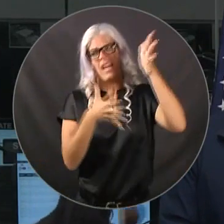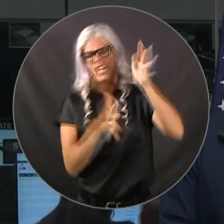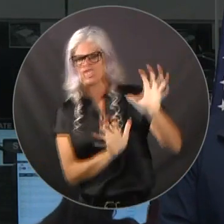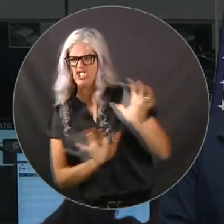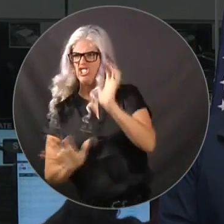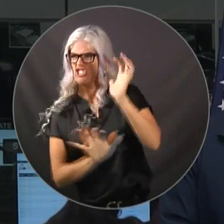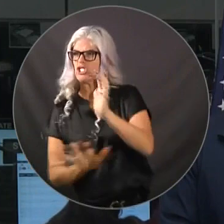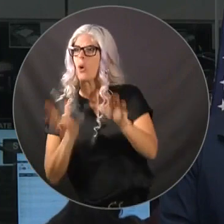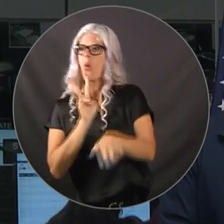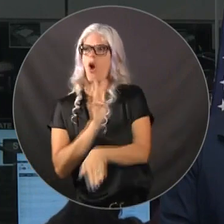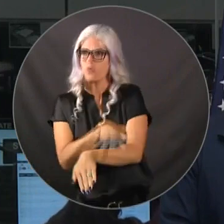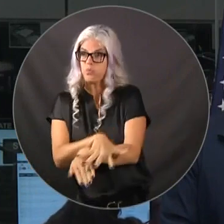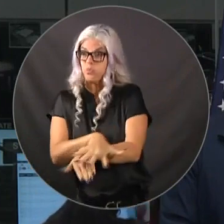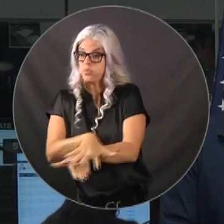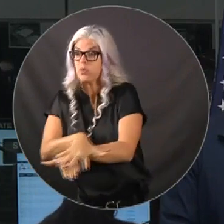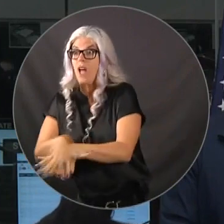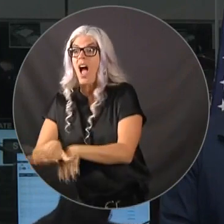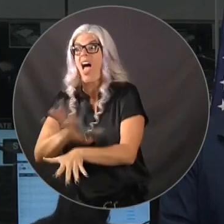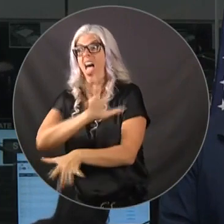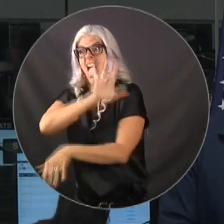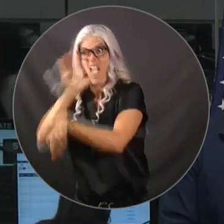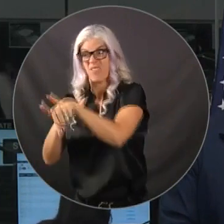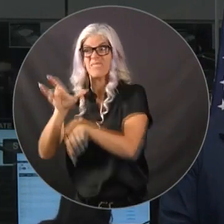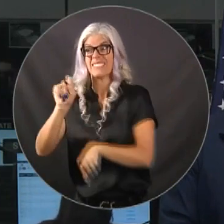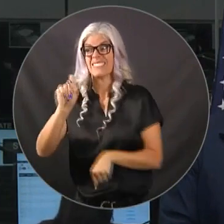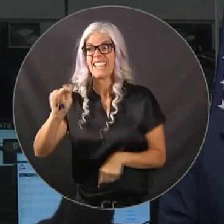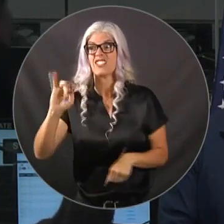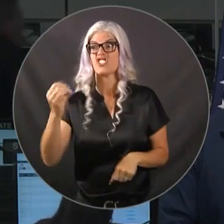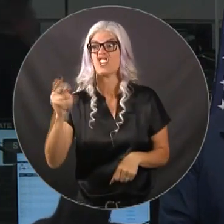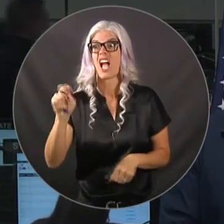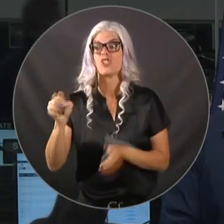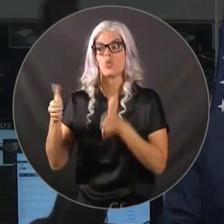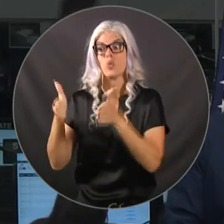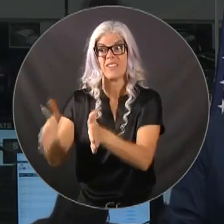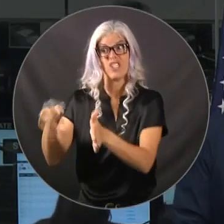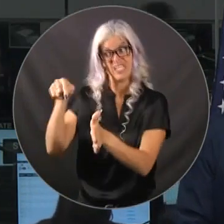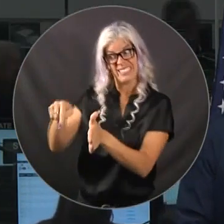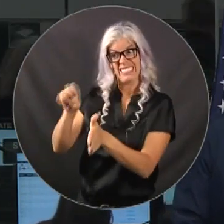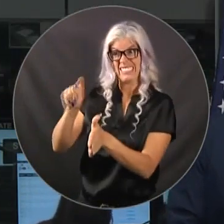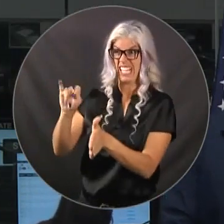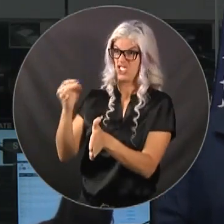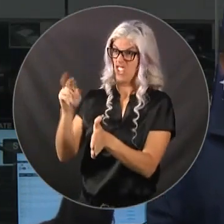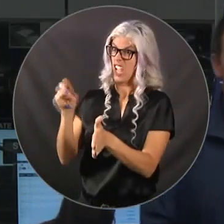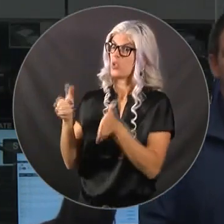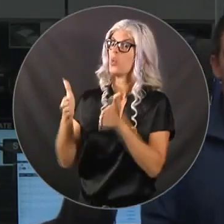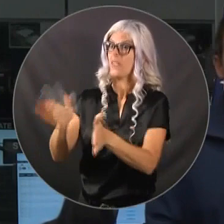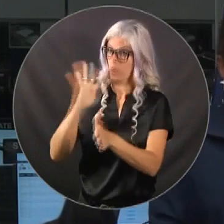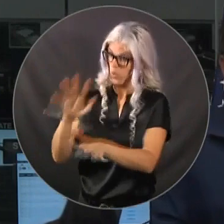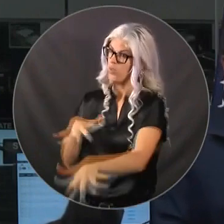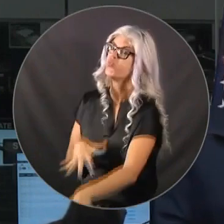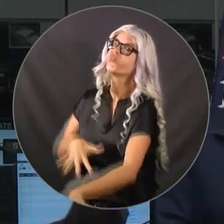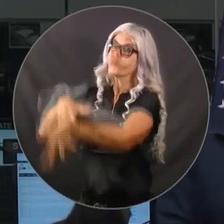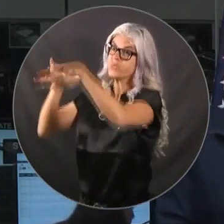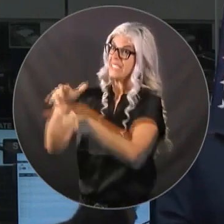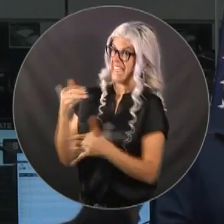leading to flooding along johns River right now at